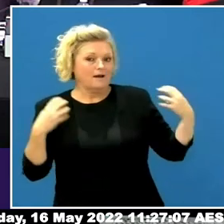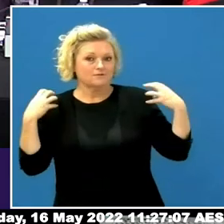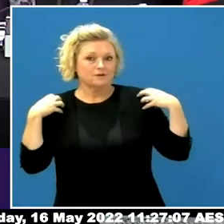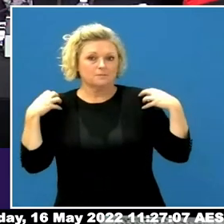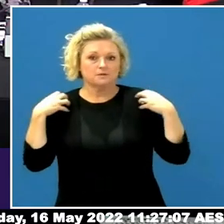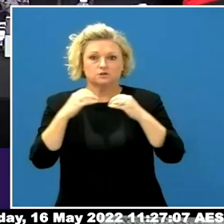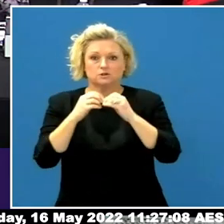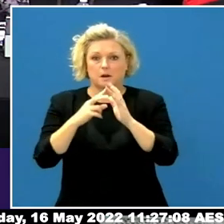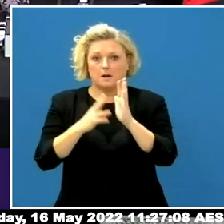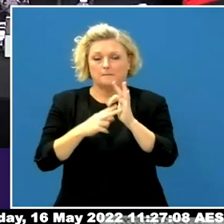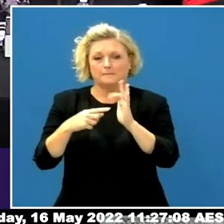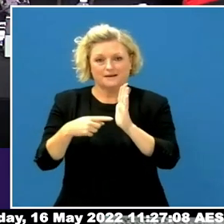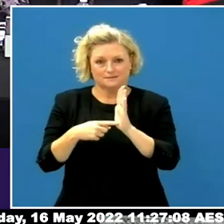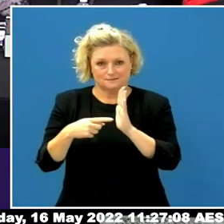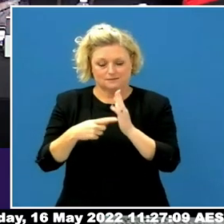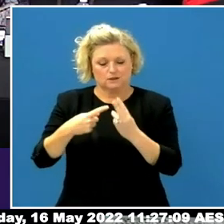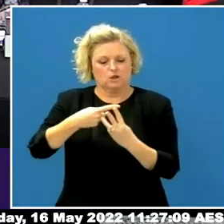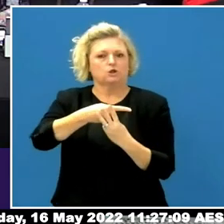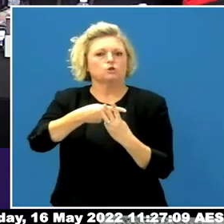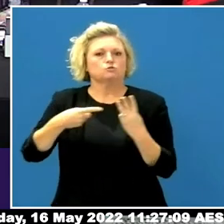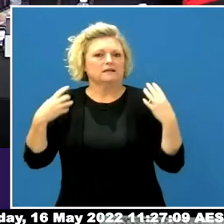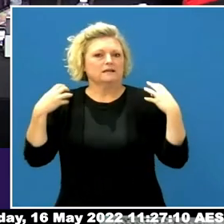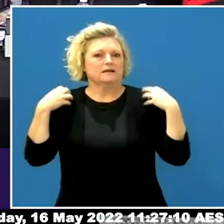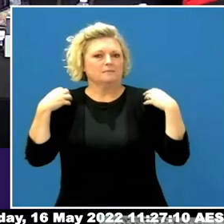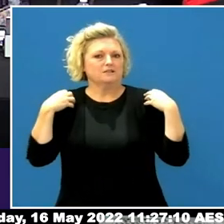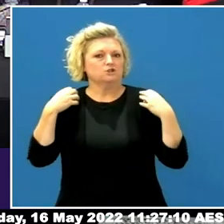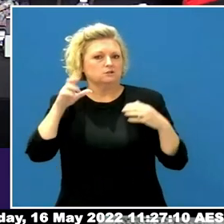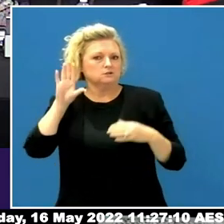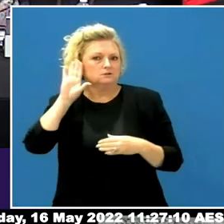Yes. CHAIR: I will now turn it over to Mr Fogarty. Thank you, Chair.